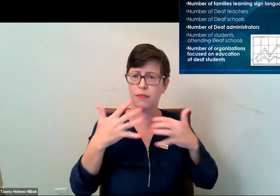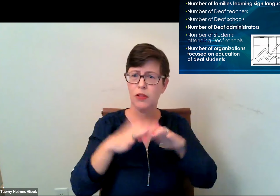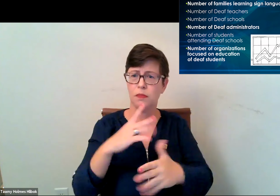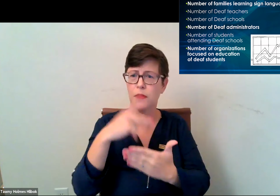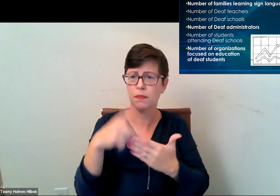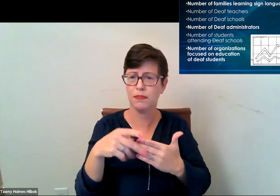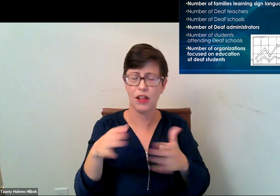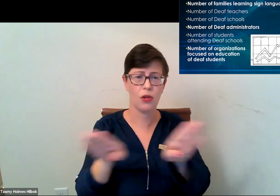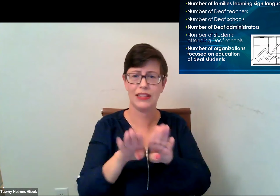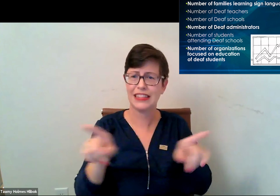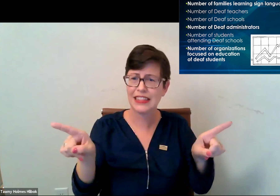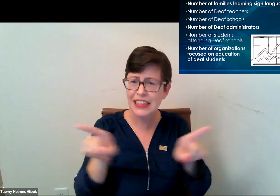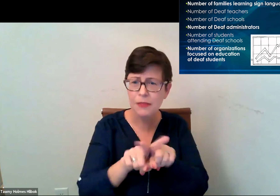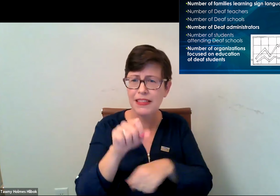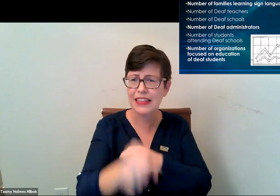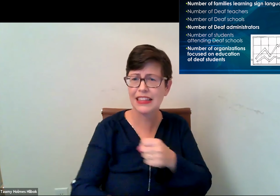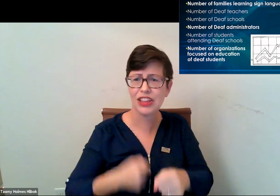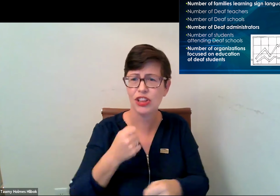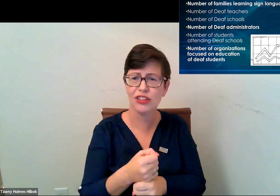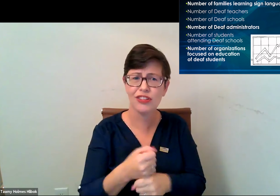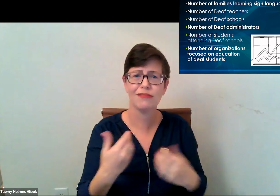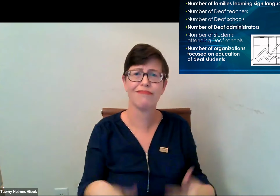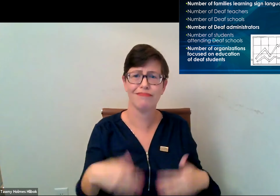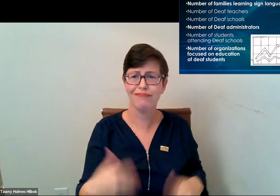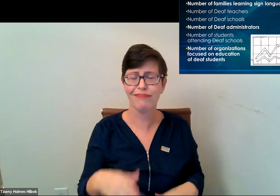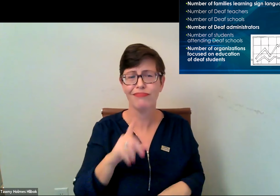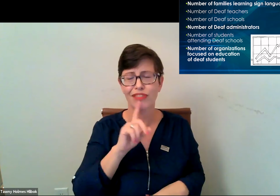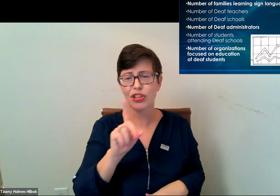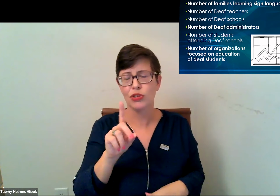three or four very large mainstream programs that shut their doors within the same year.